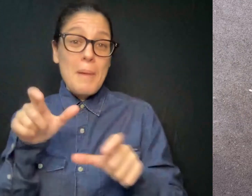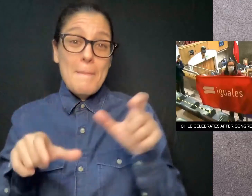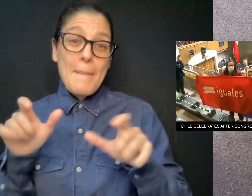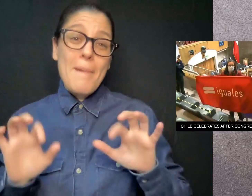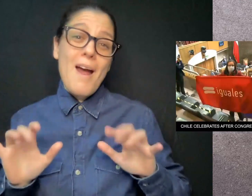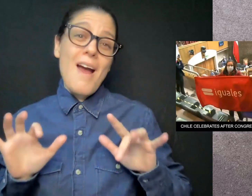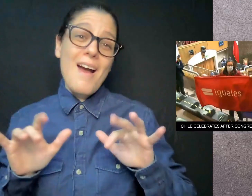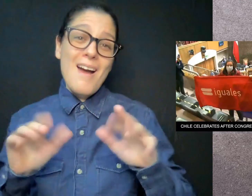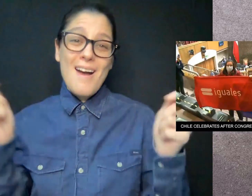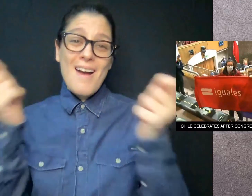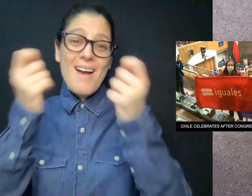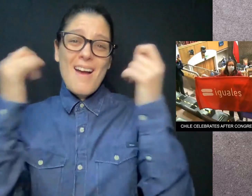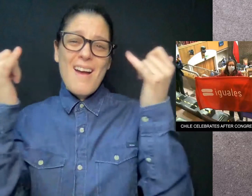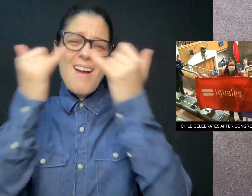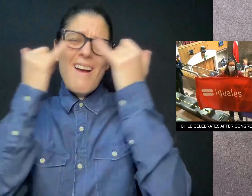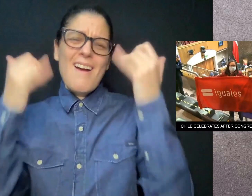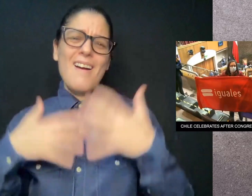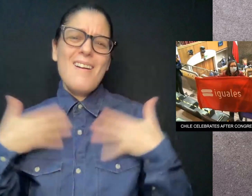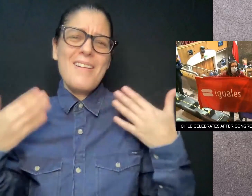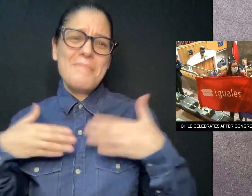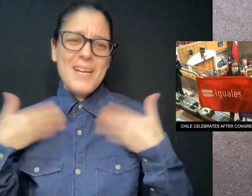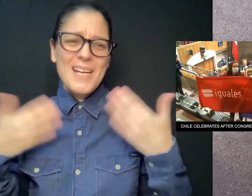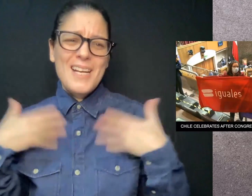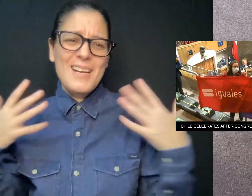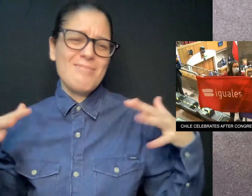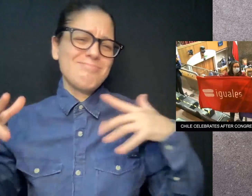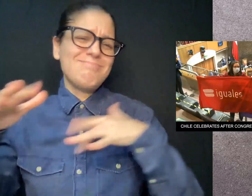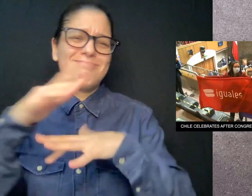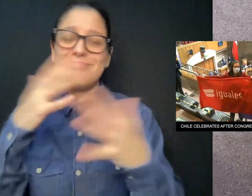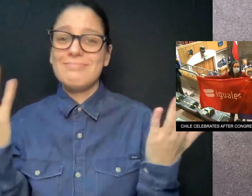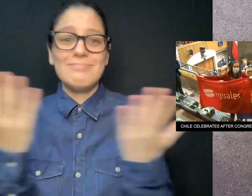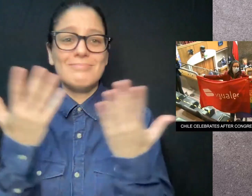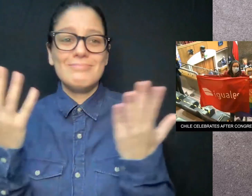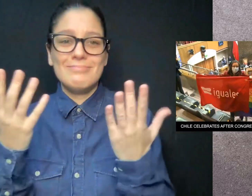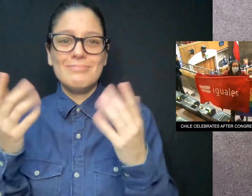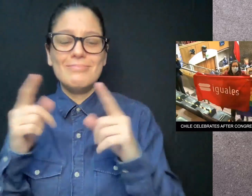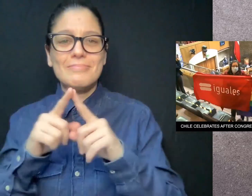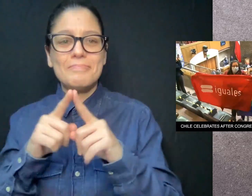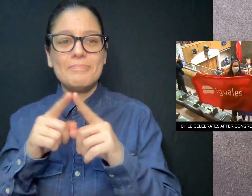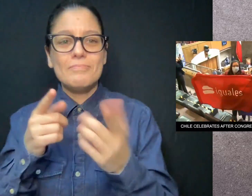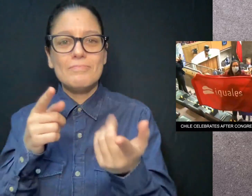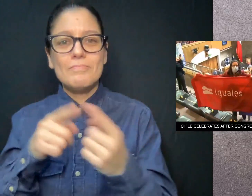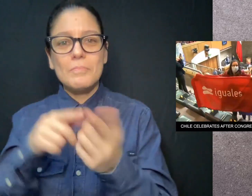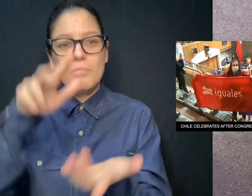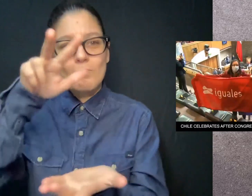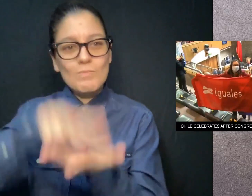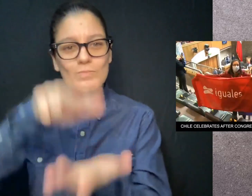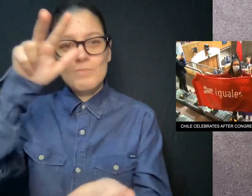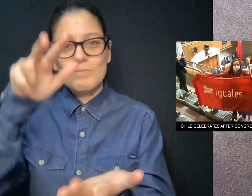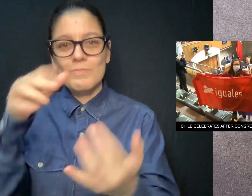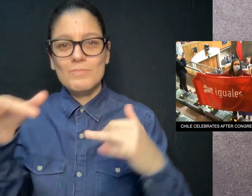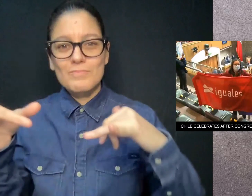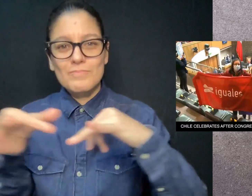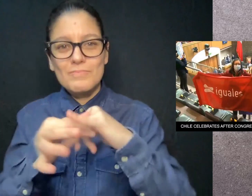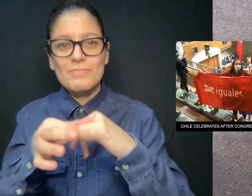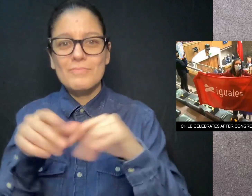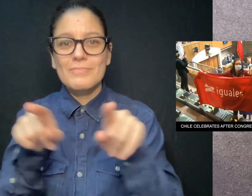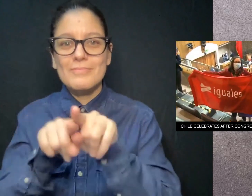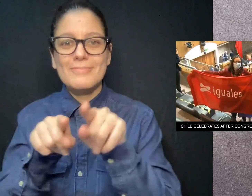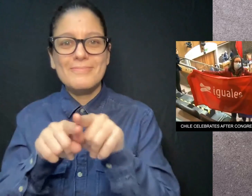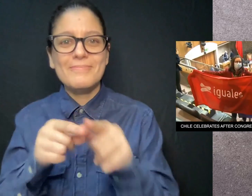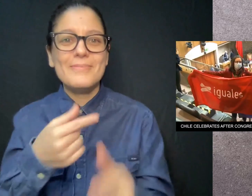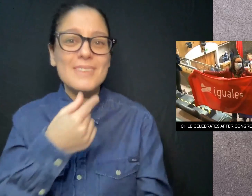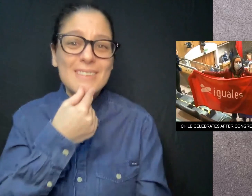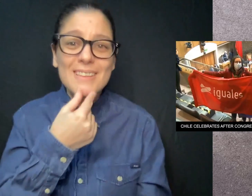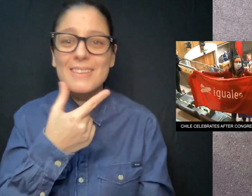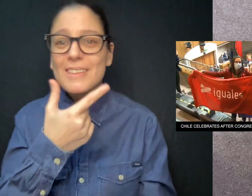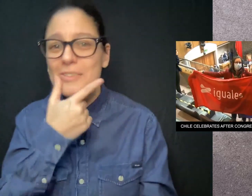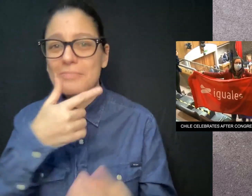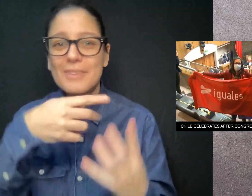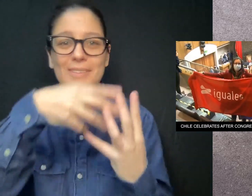in Chile people celebrated in the street after lawmakers approved a same-sex marriage bill